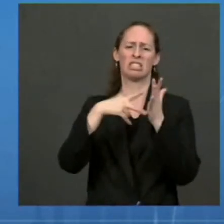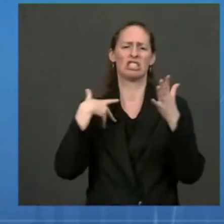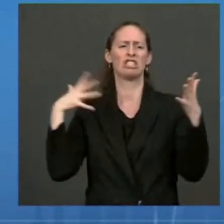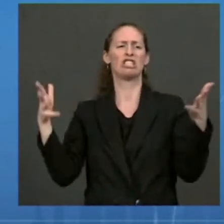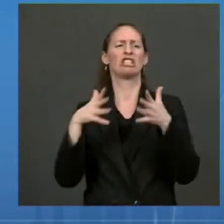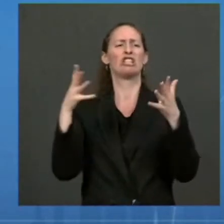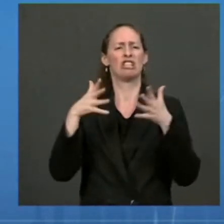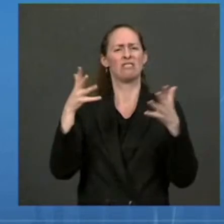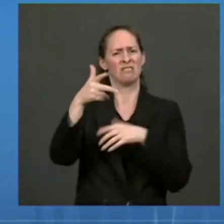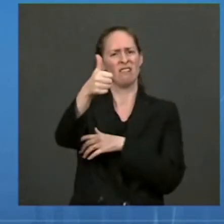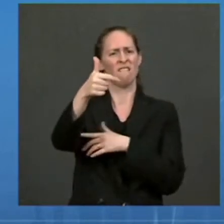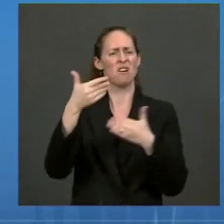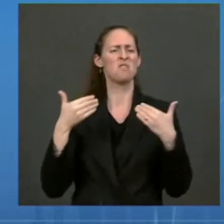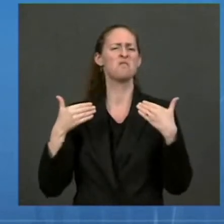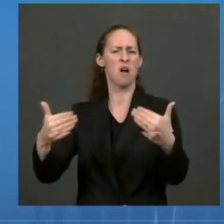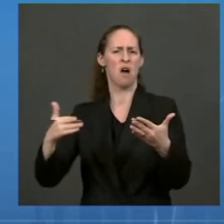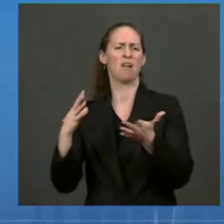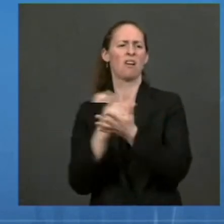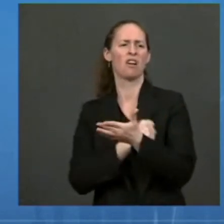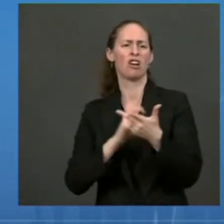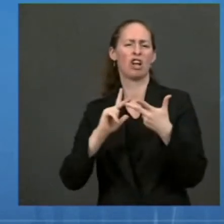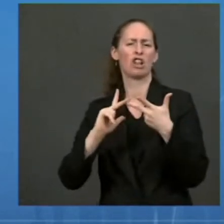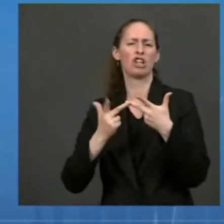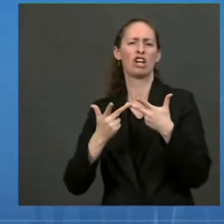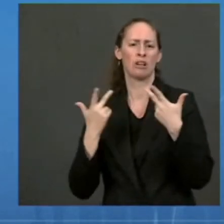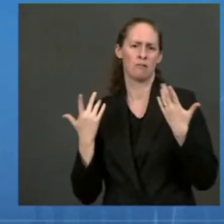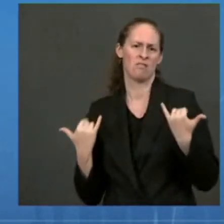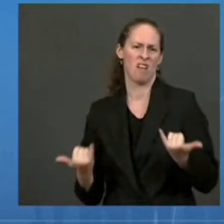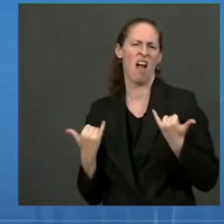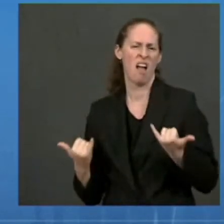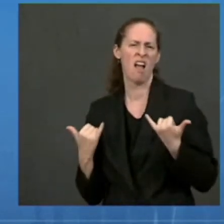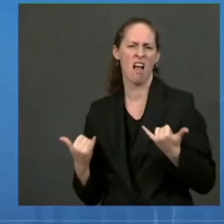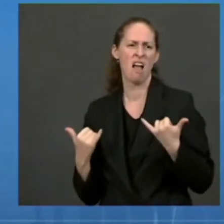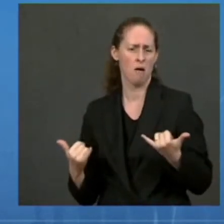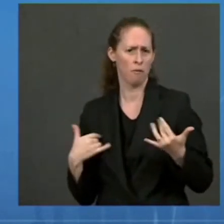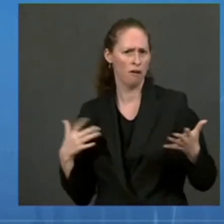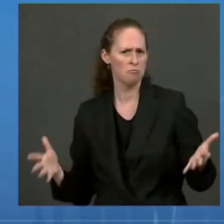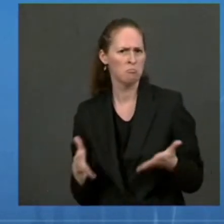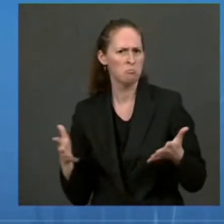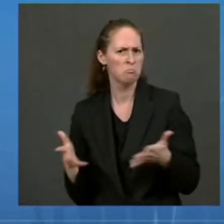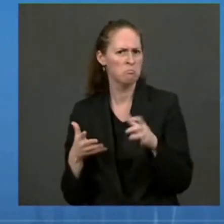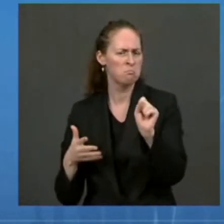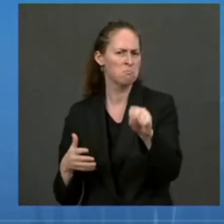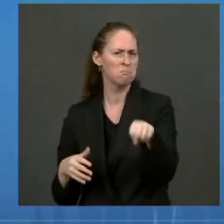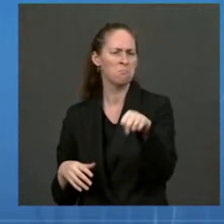FORWARD GUIDED SEVERAL WEEKS AGO THAT OCCURS PEOPLE WHO WERE SEVERELY IMMUNOCOMPROMISED TO